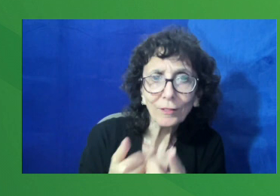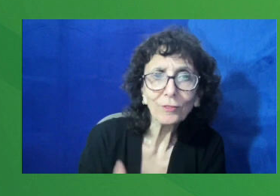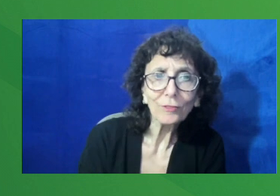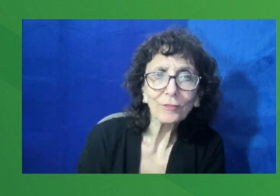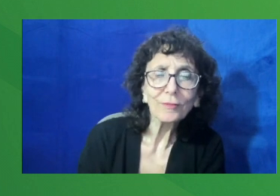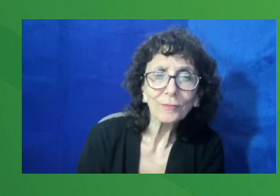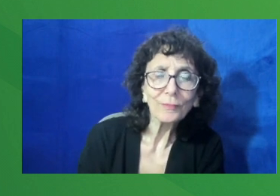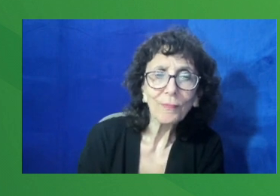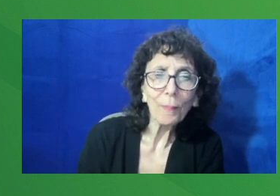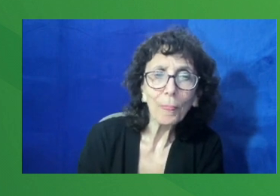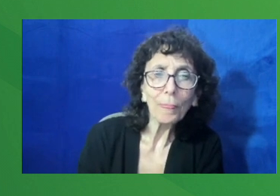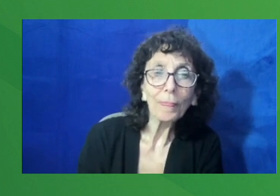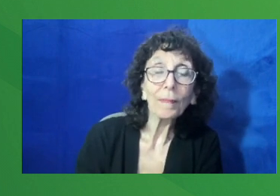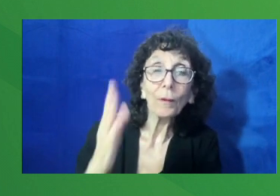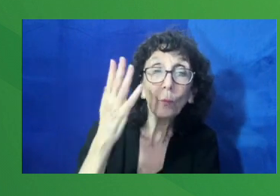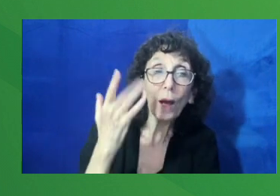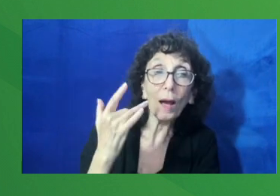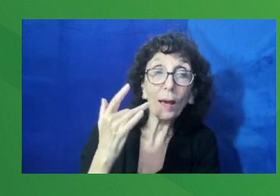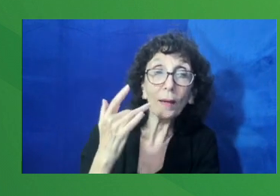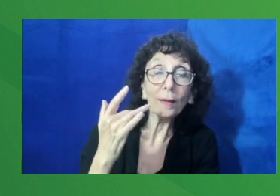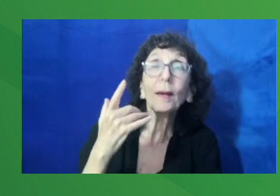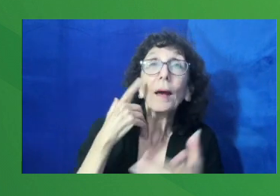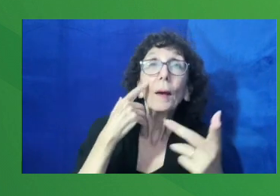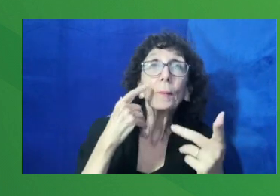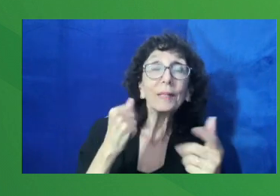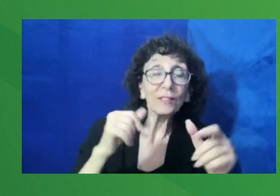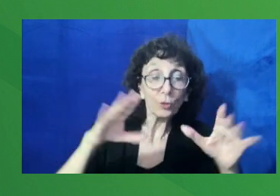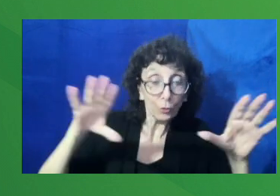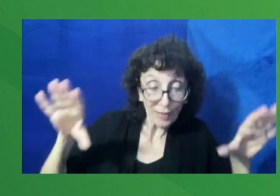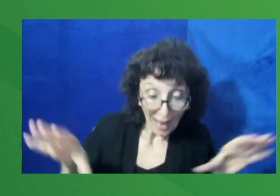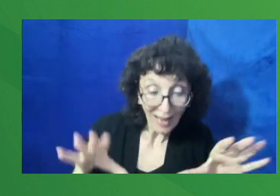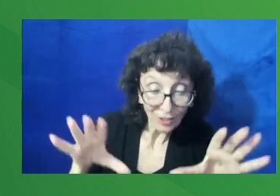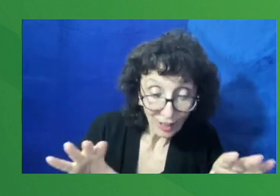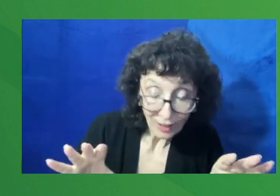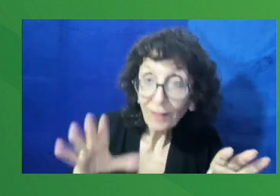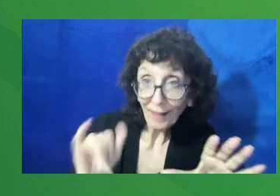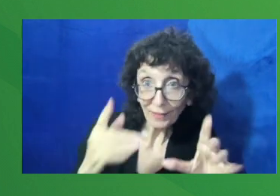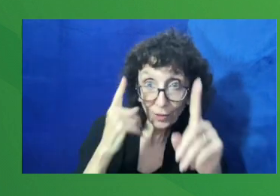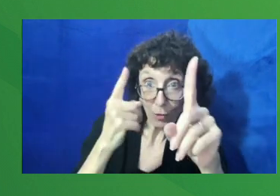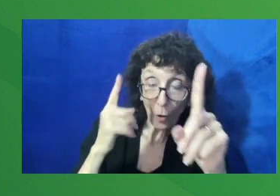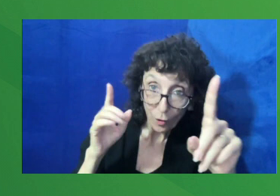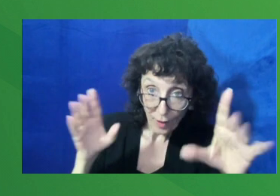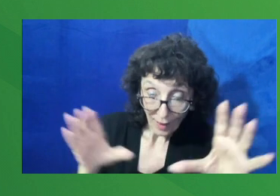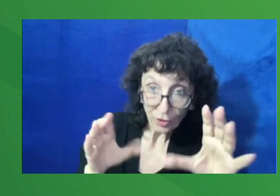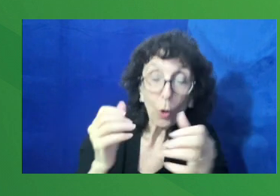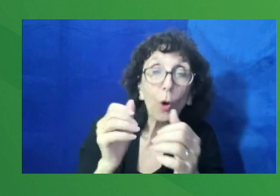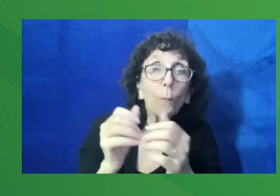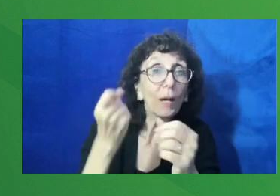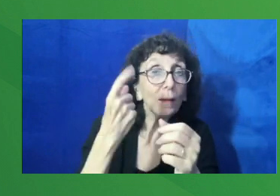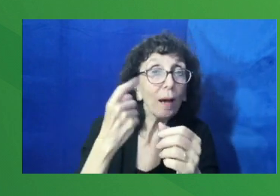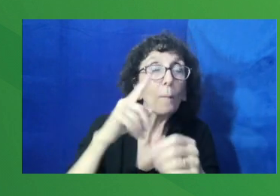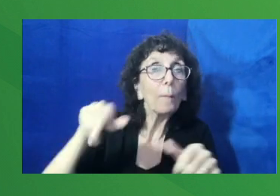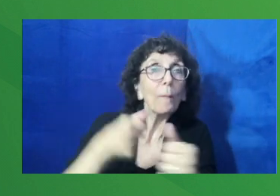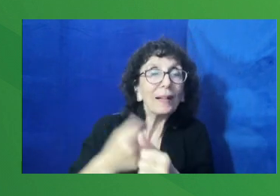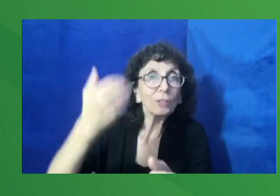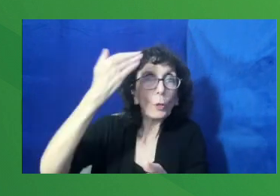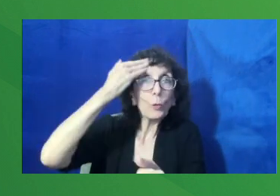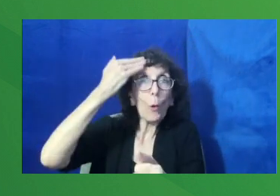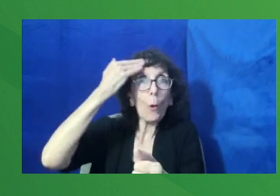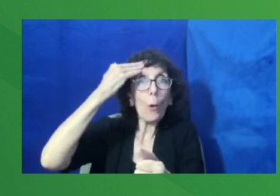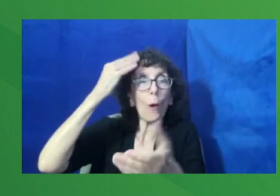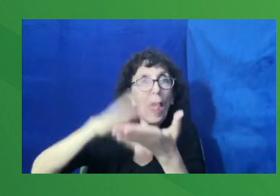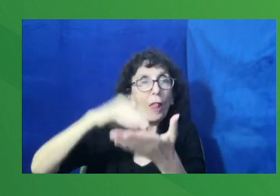Because informed climate action is our goal, these education practices take time - a